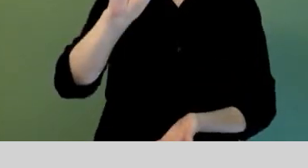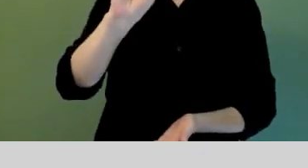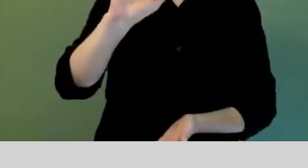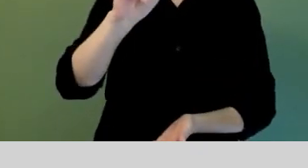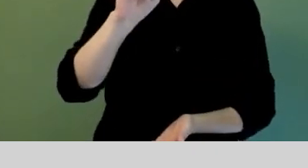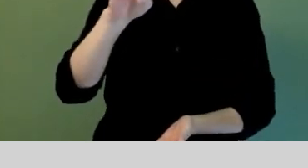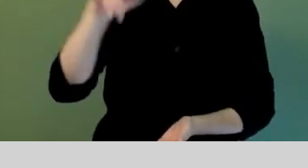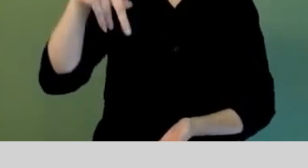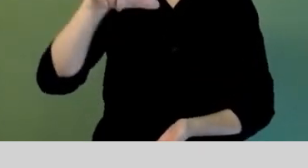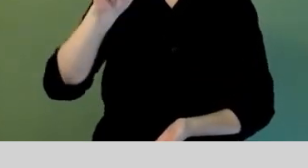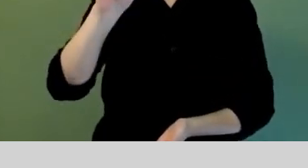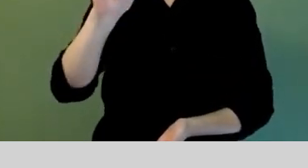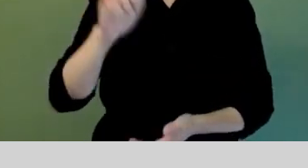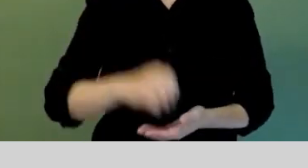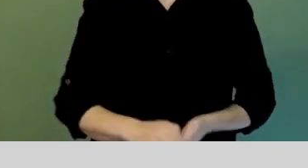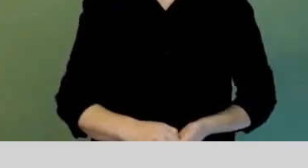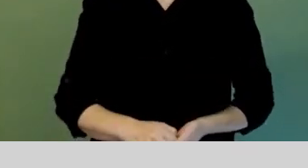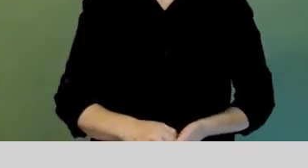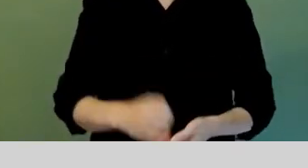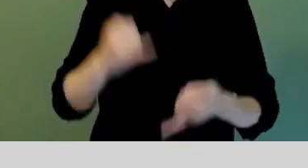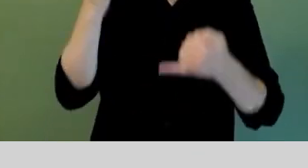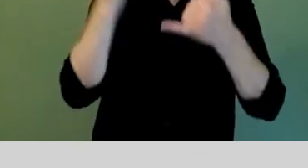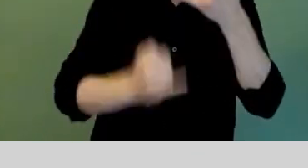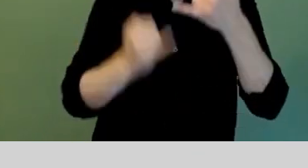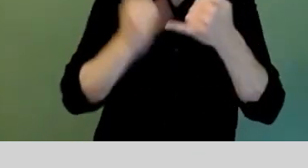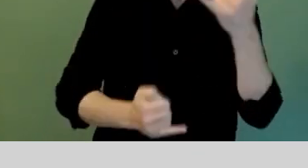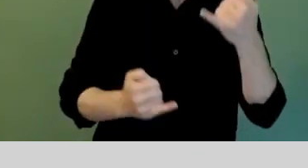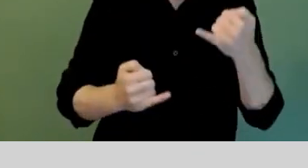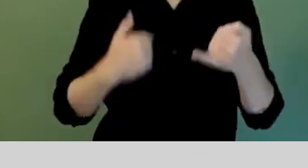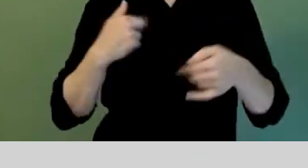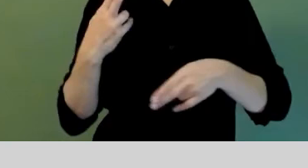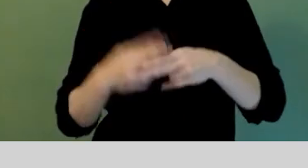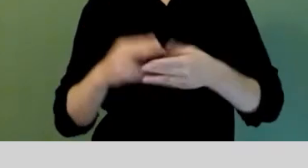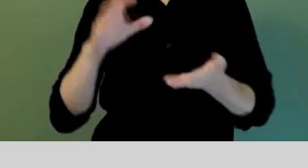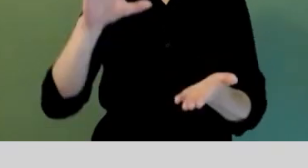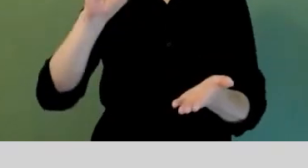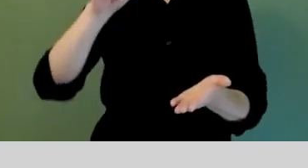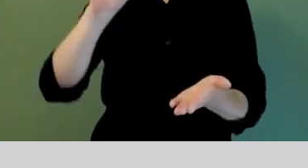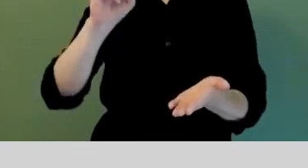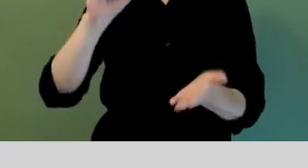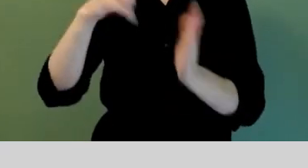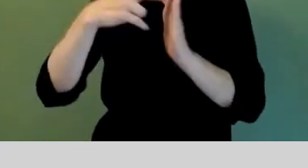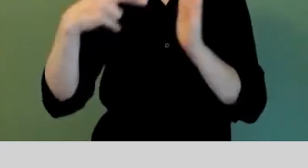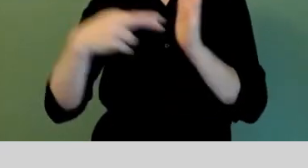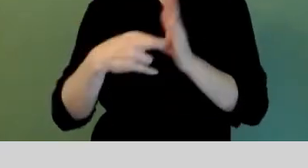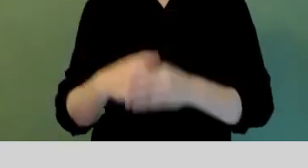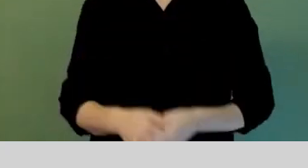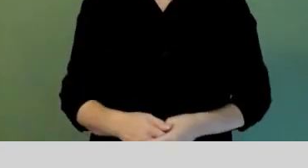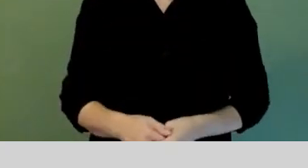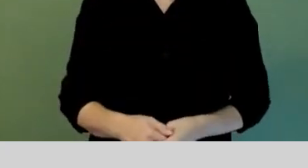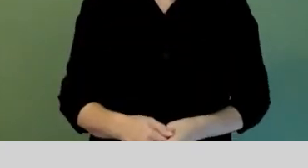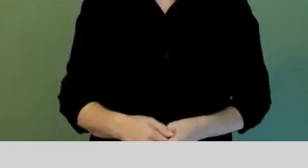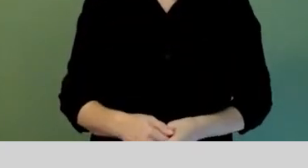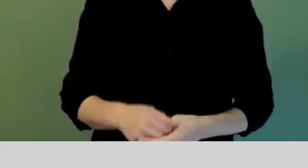Now the final pattern I want to show is one I call the code registry. Unlike the previous ideas which are really geared towards structuring